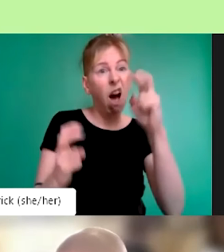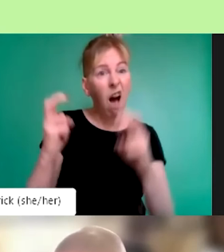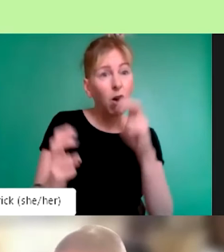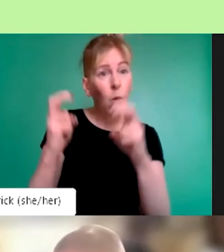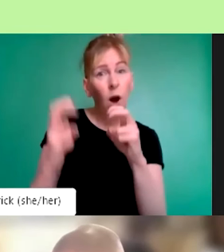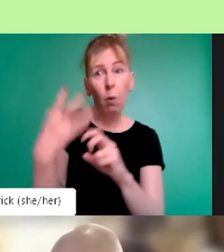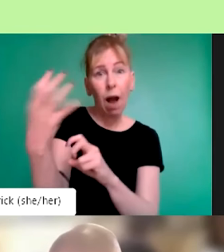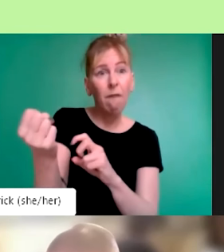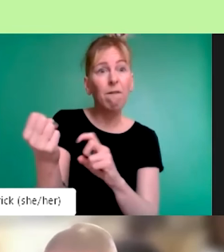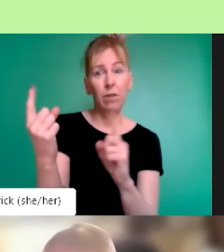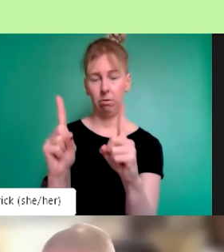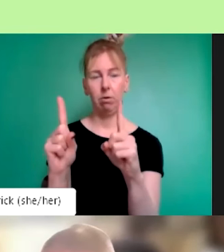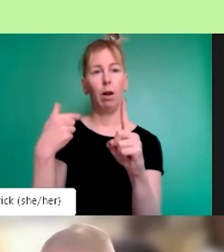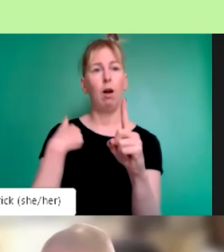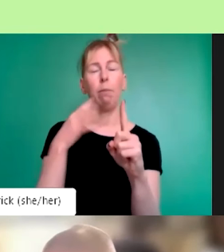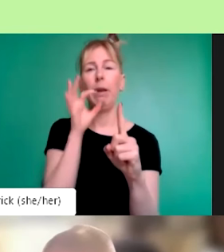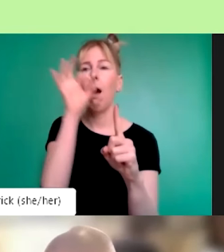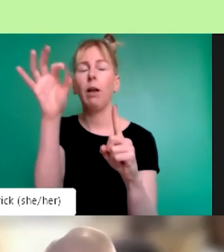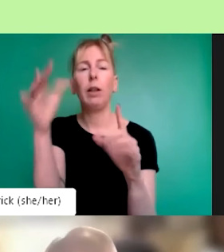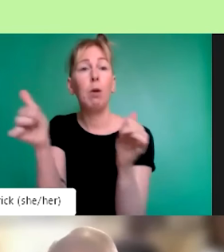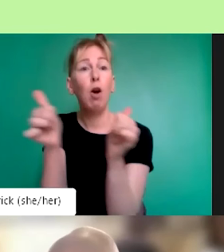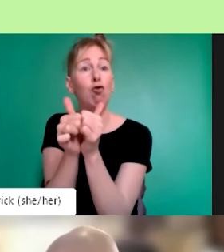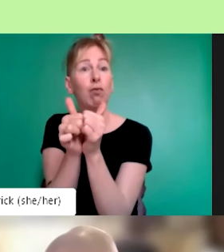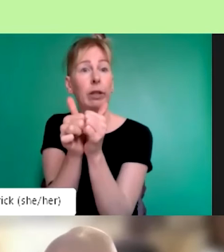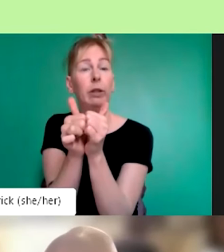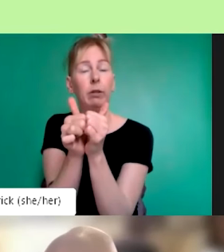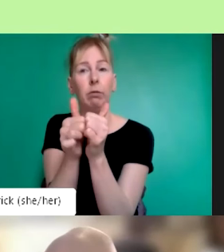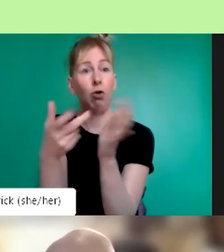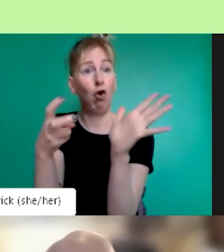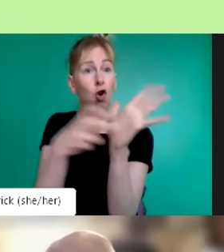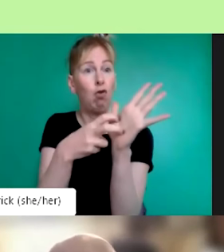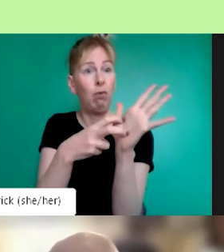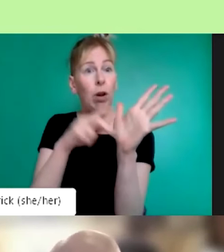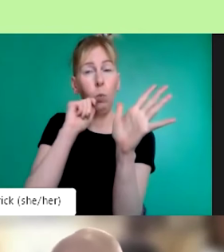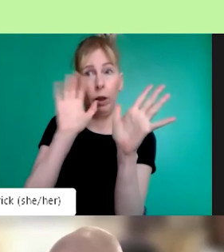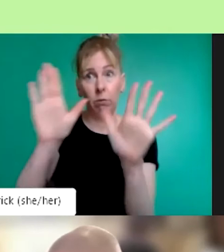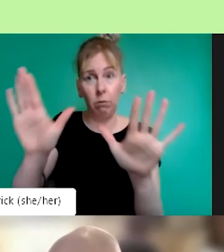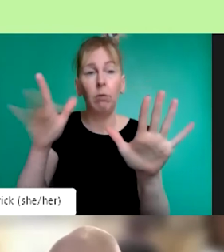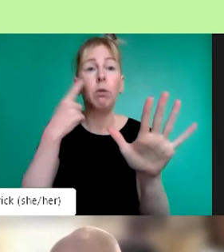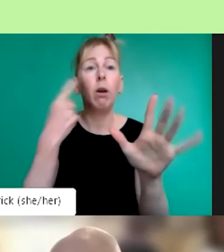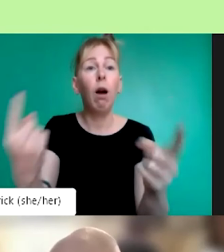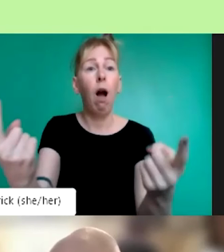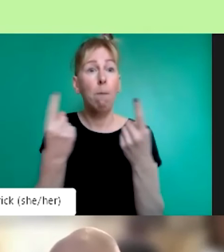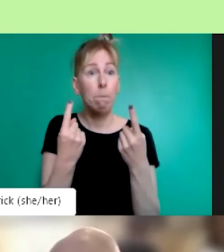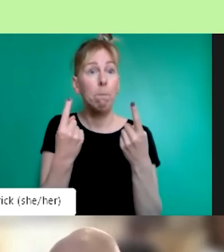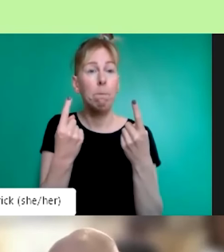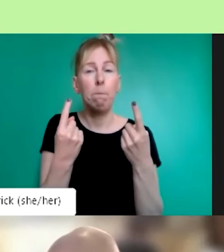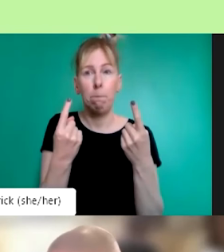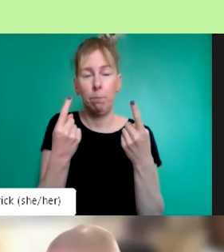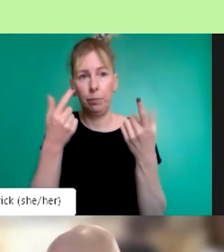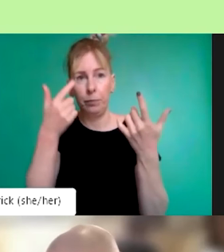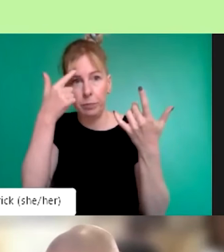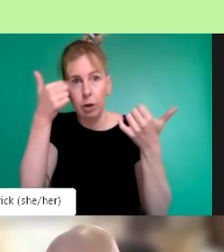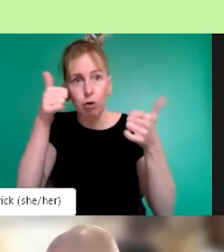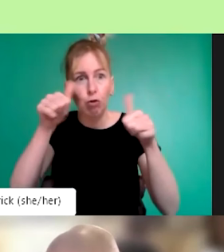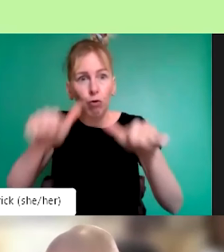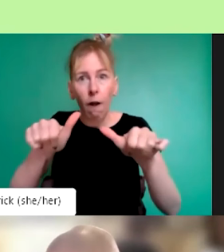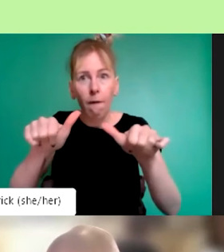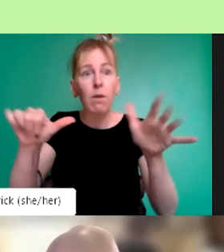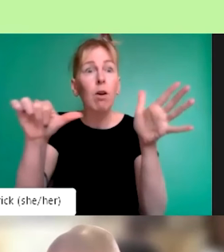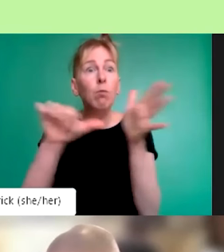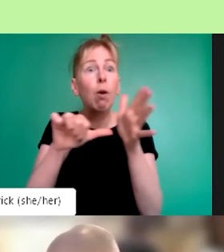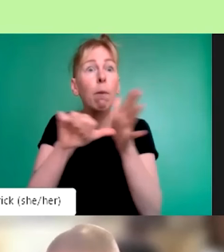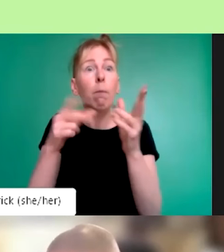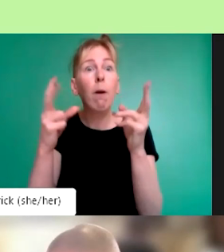arbitration agreement to resolve their conflicts, by karaoke singing before an audience.